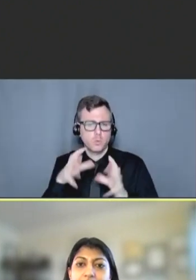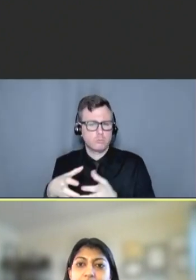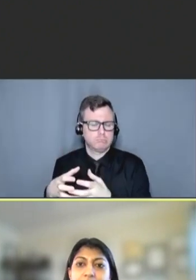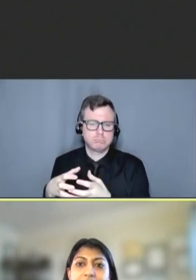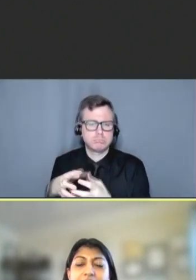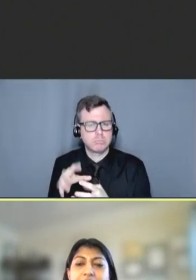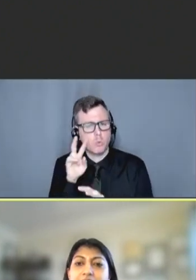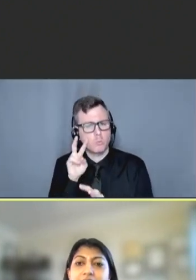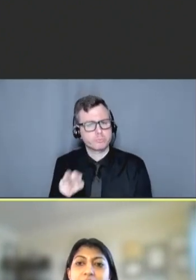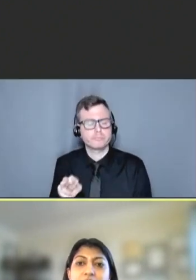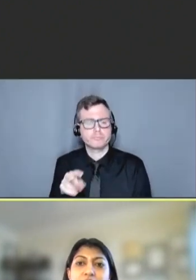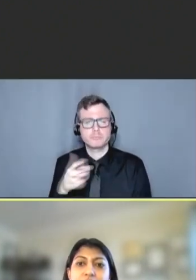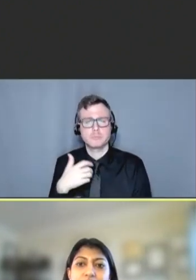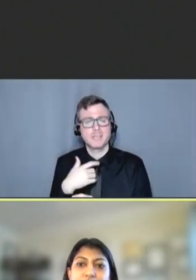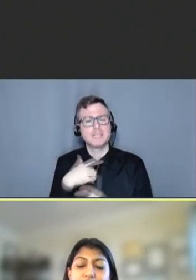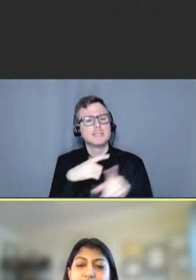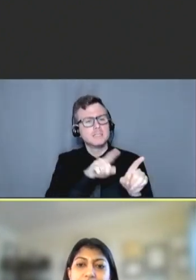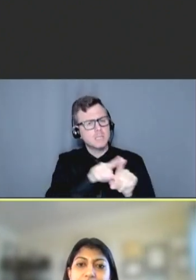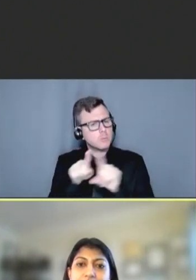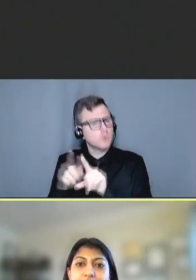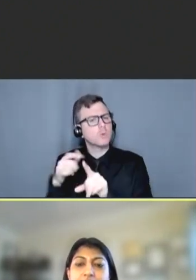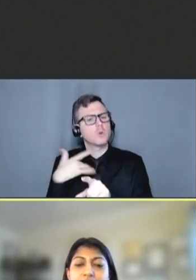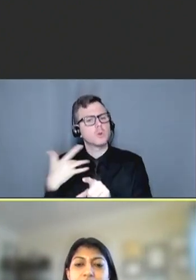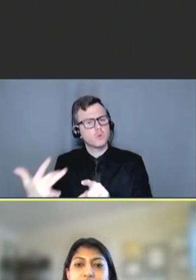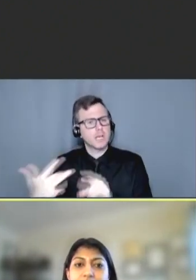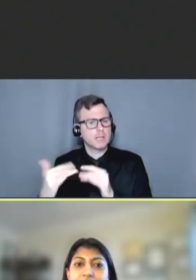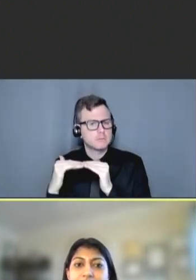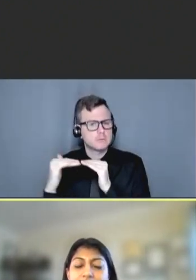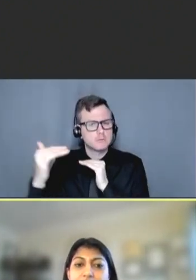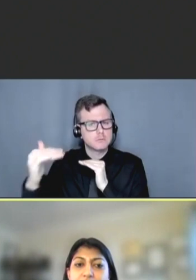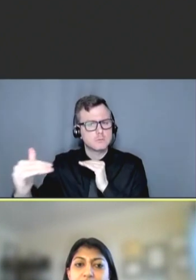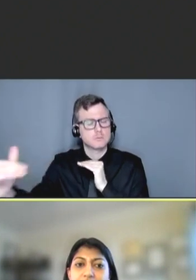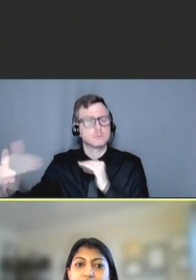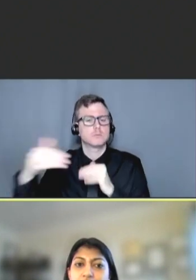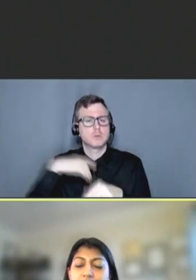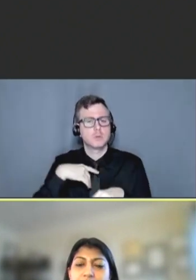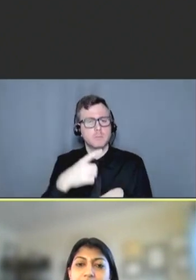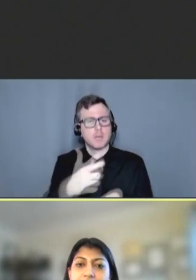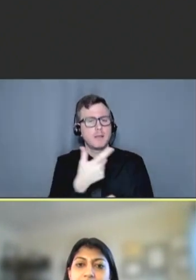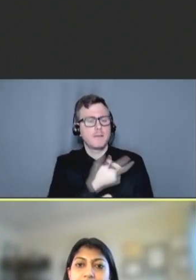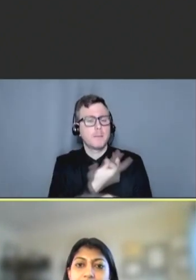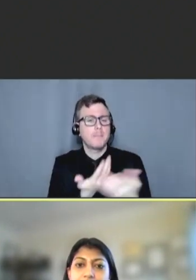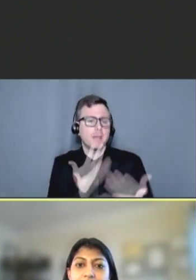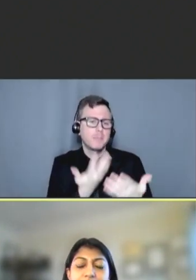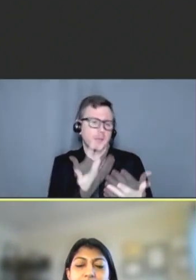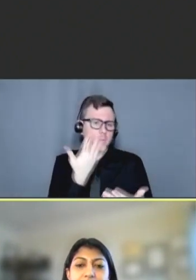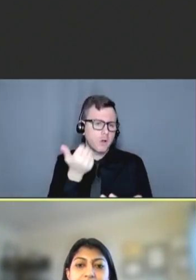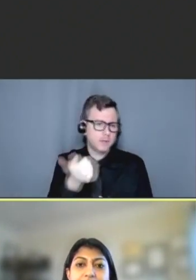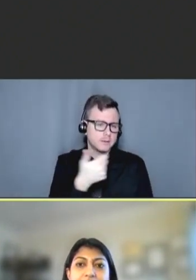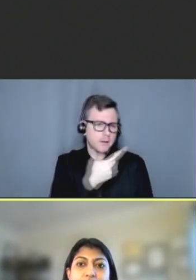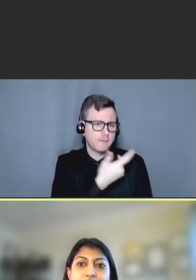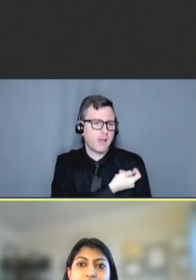But again, similar sorts of trends and potentially vaccine prioritization, but again across the